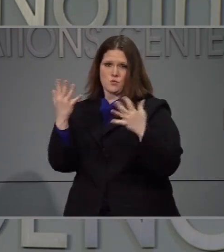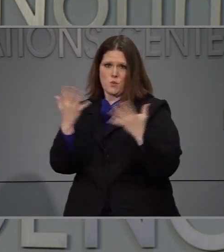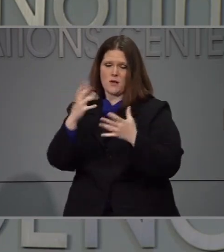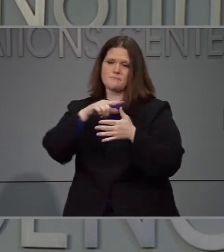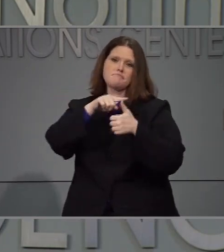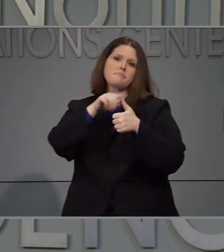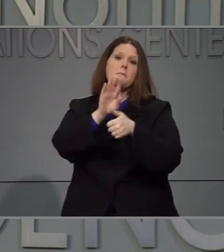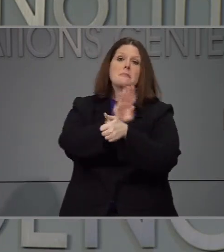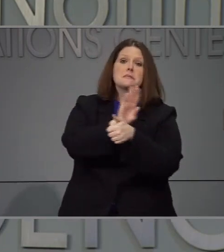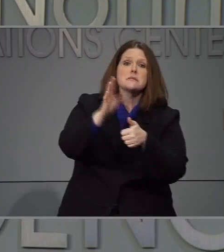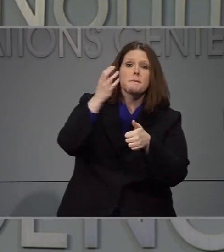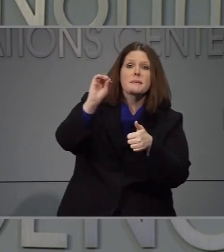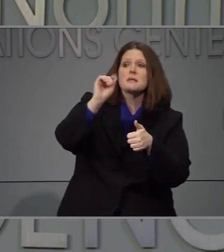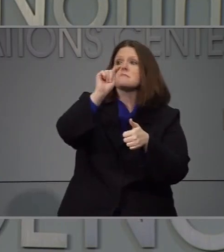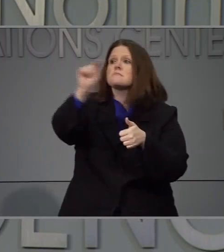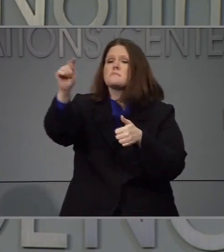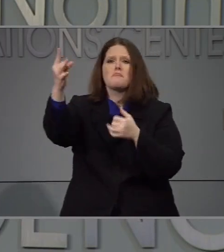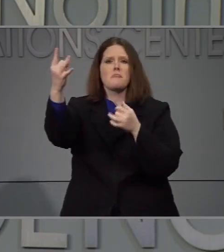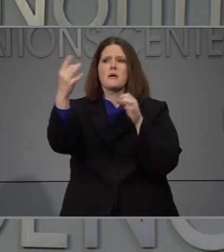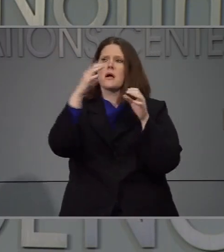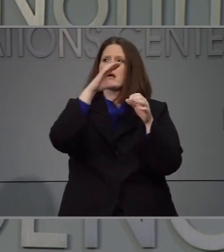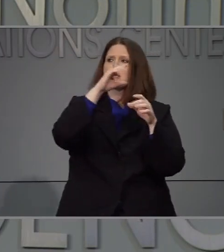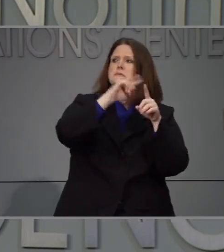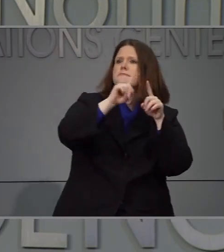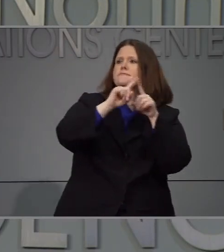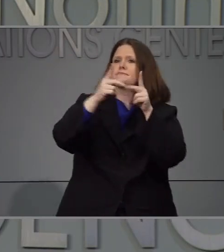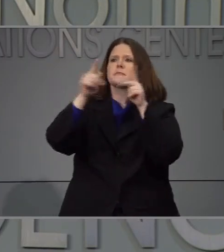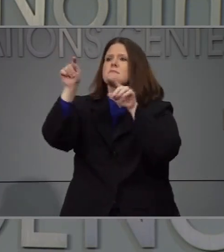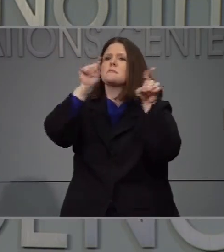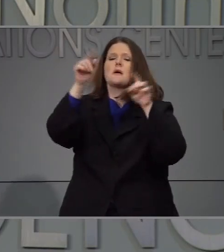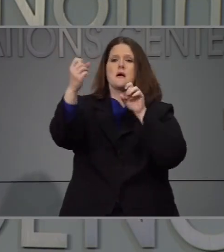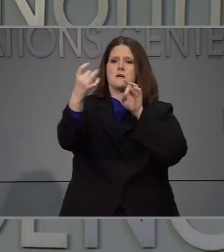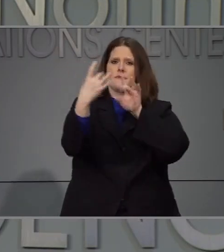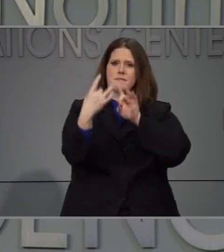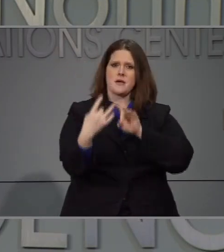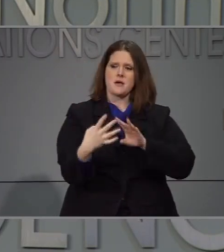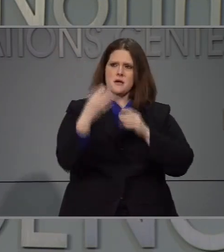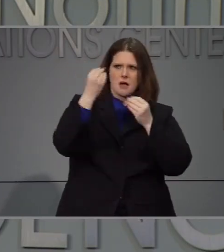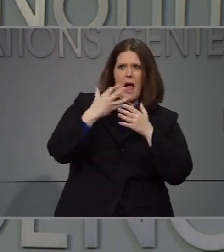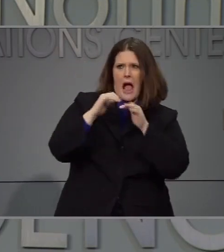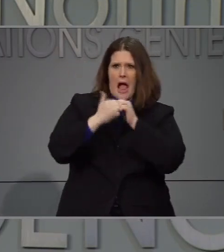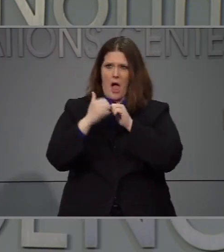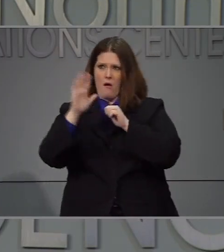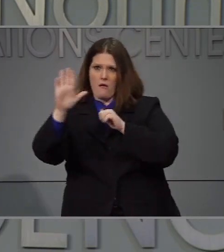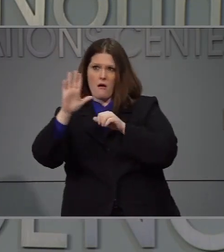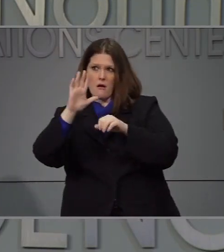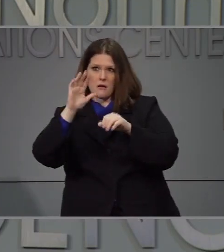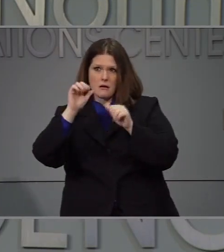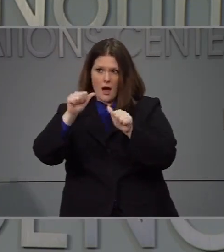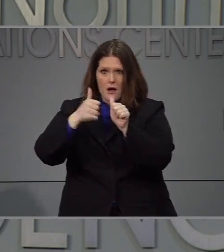AVAILABLE TO GUIDE OUR DECISIONS. THAT DECISION MAKING PROCESS ALSO INCLUDED MEMBERS OF THE